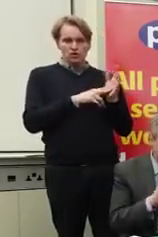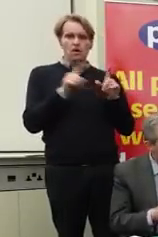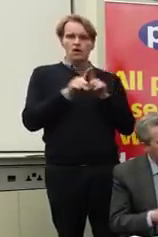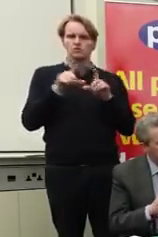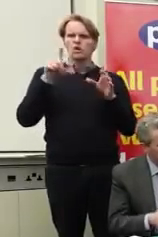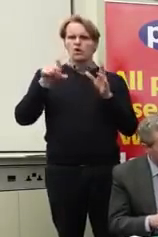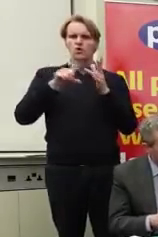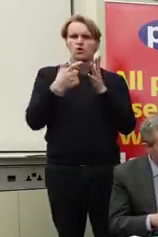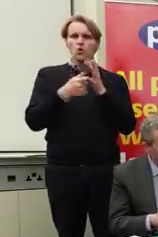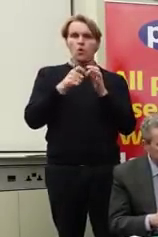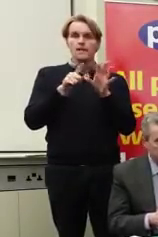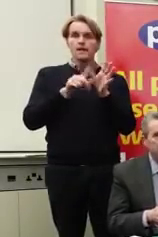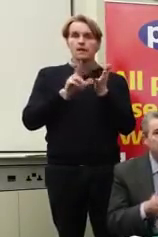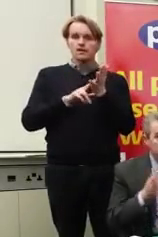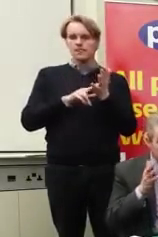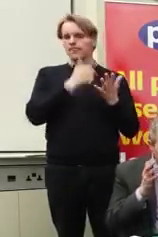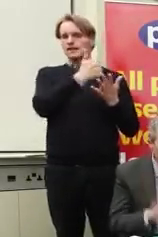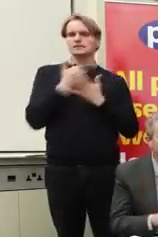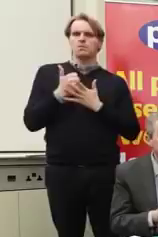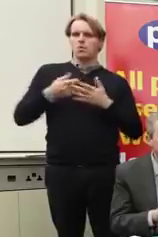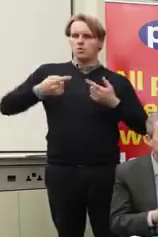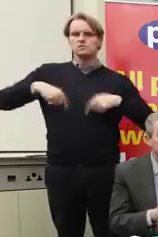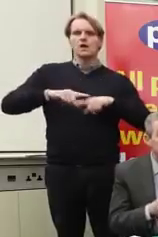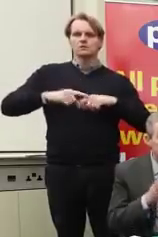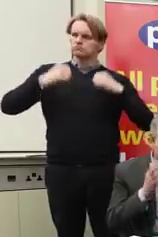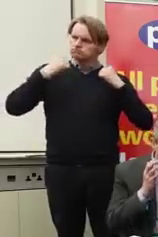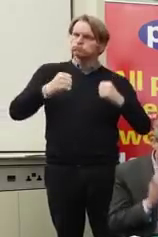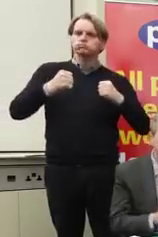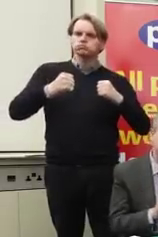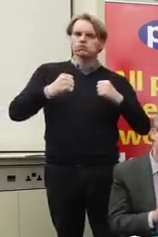get up at the despatch-box and they will support us because they agree with what